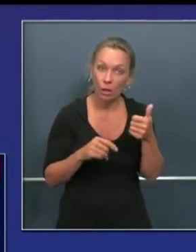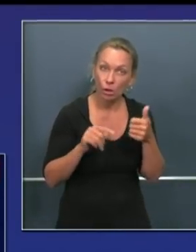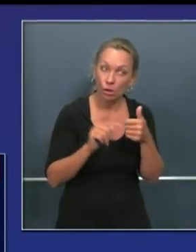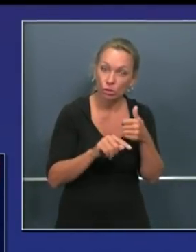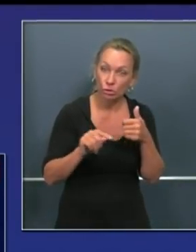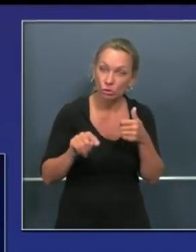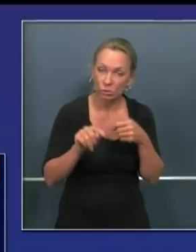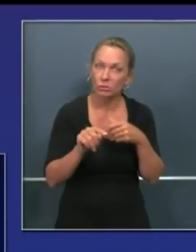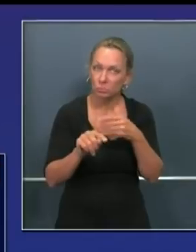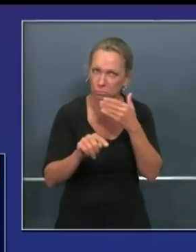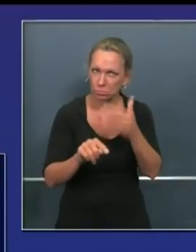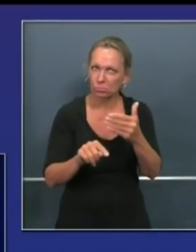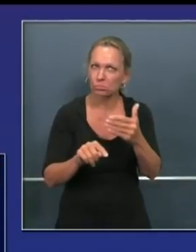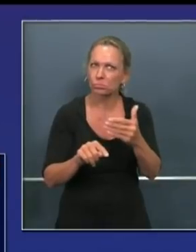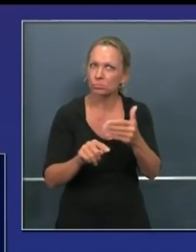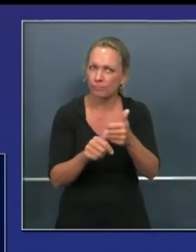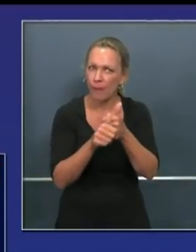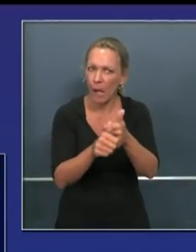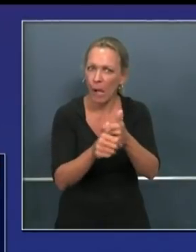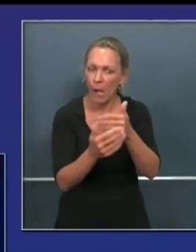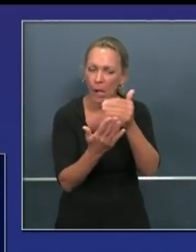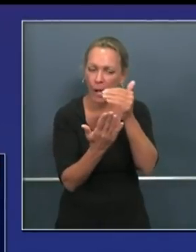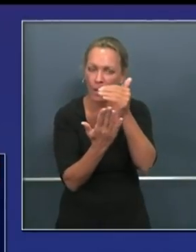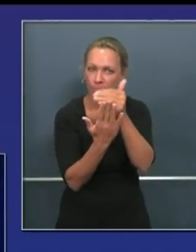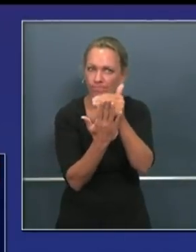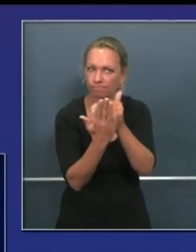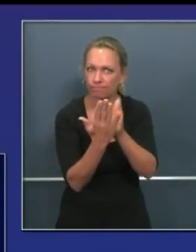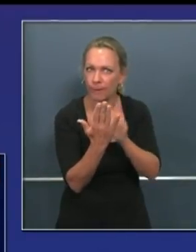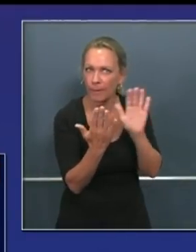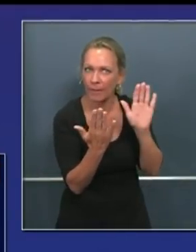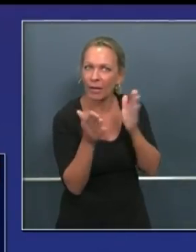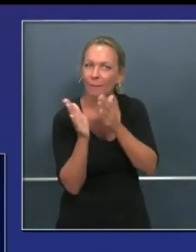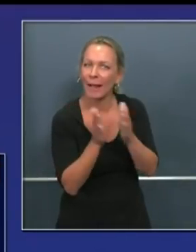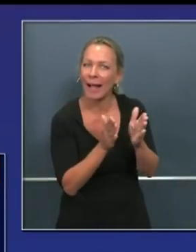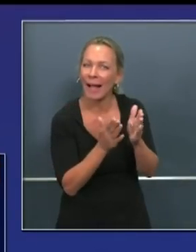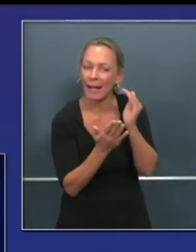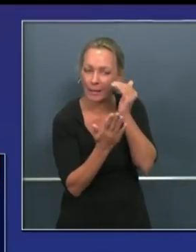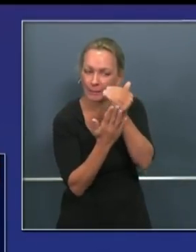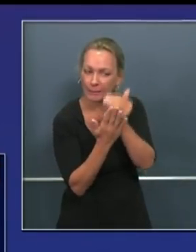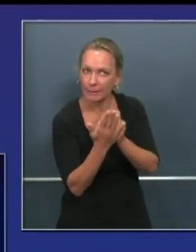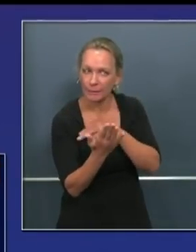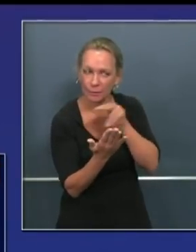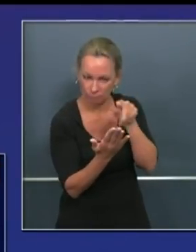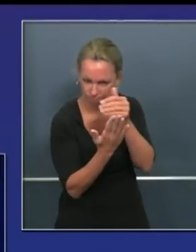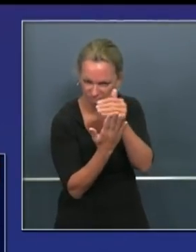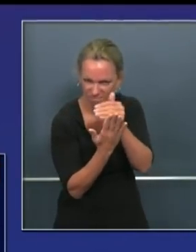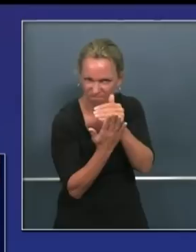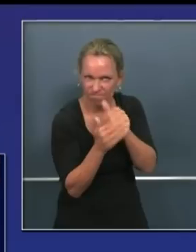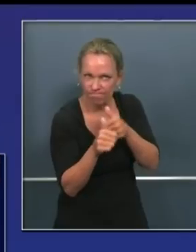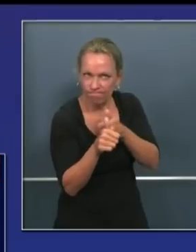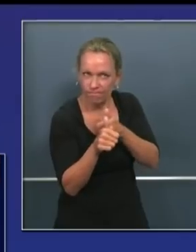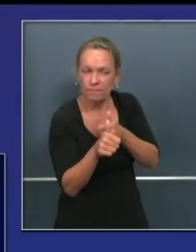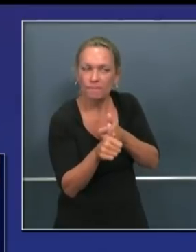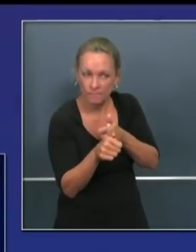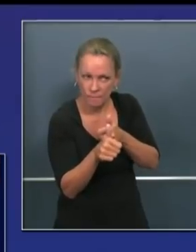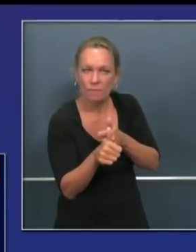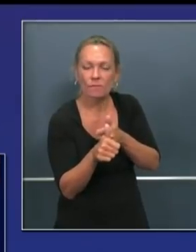CONSIDER SIMILAR GUIDANCE TO THE EXTENT THAT THEY CHOOSE. OTHERWISE AFTER A 14 DAY PERIOD WE WILL ASSESS THAT AND MAKE